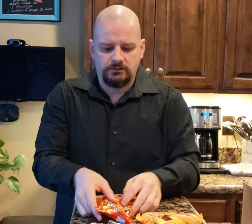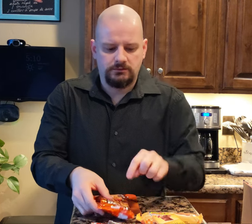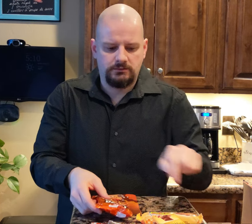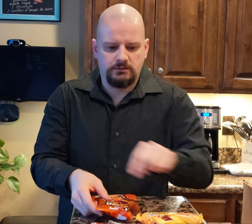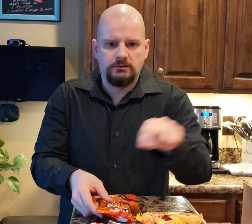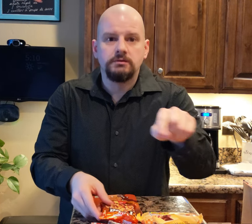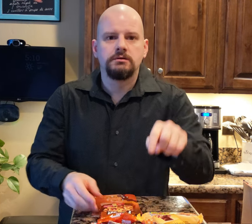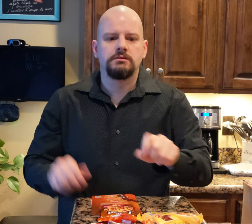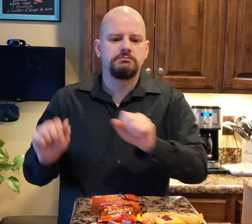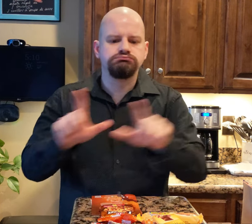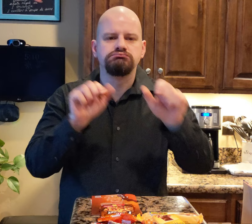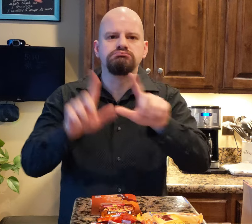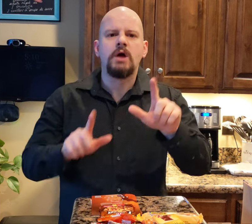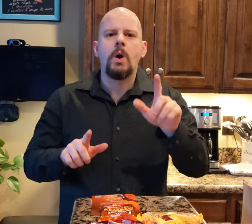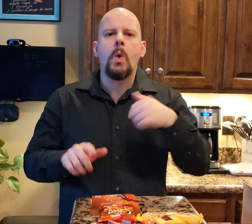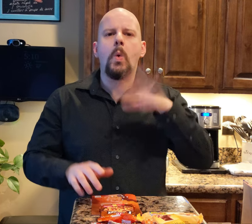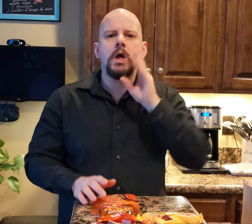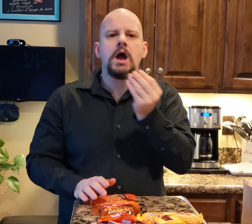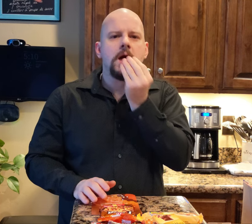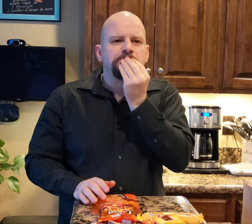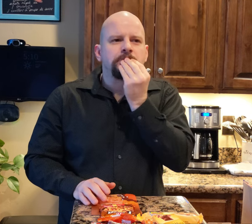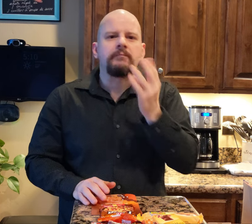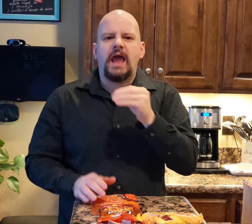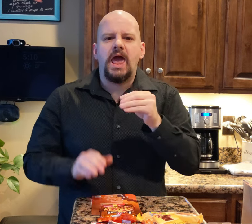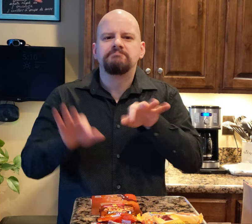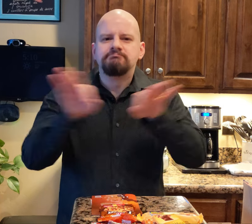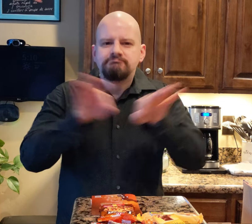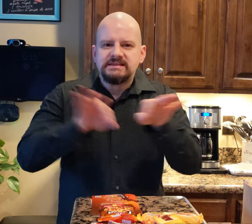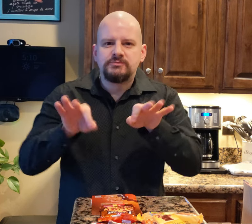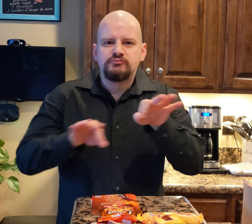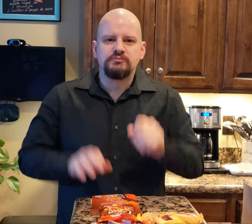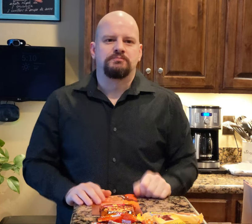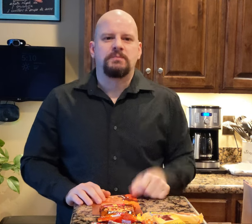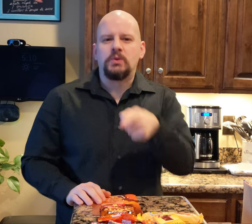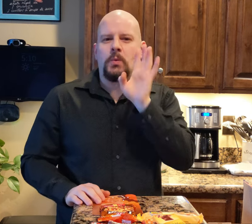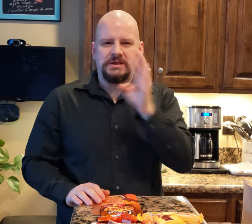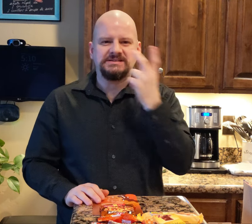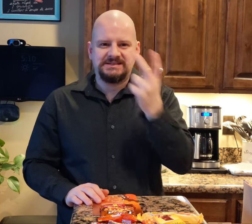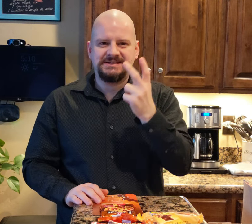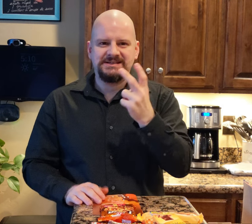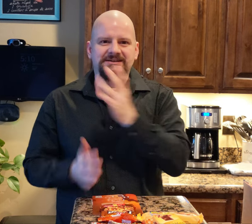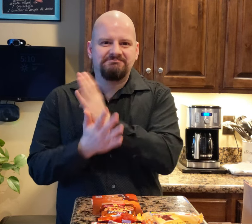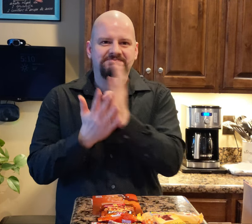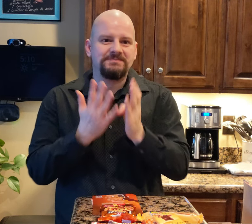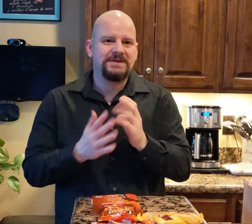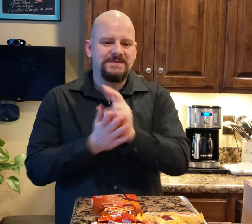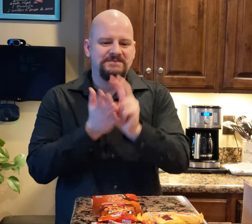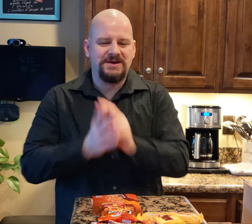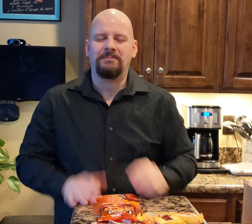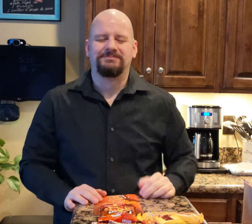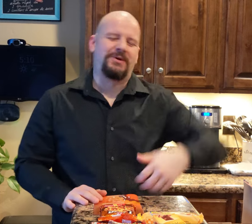You will see me having the taste and providing the descriptions of them. You will see every video!